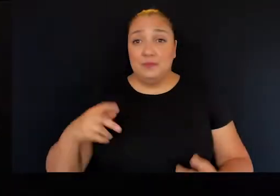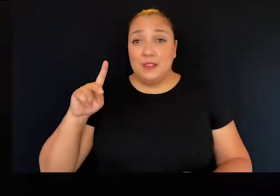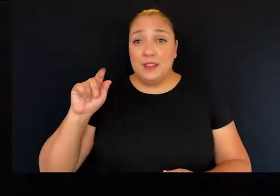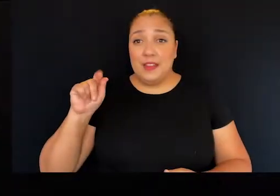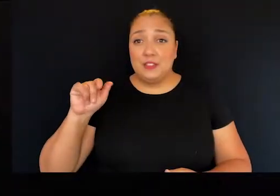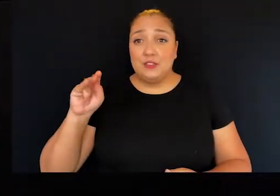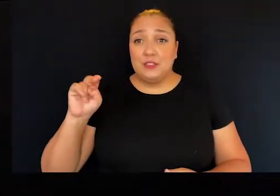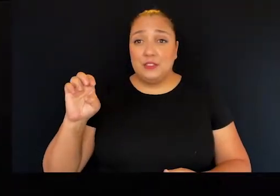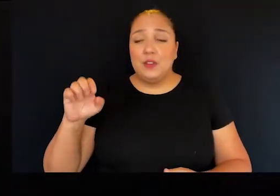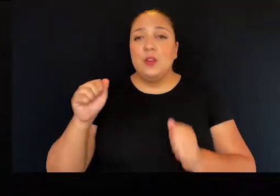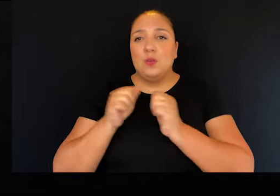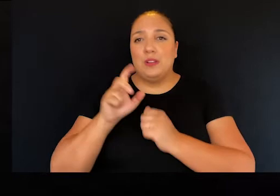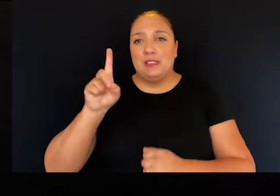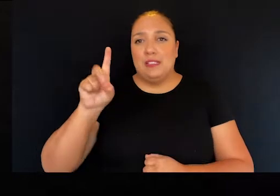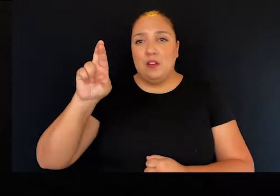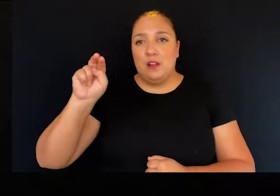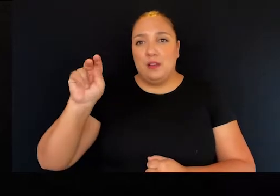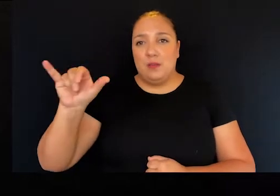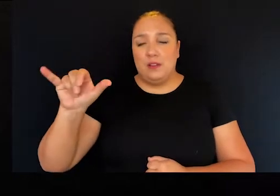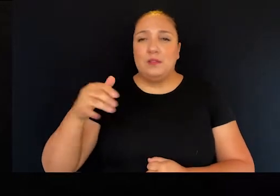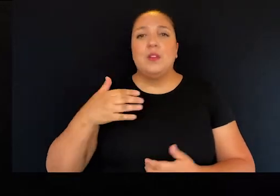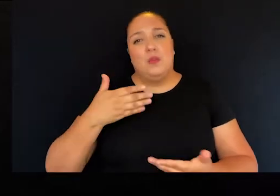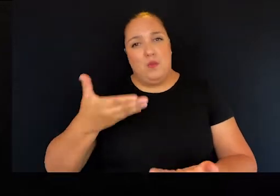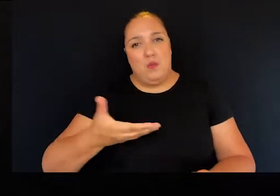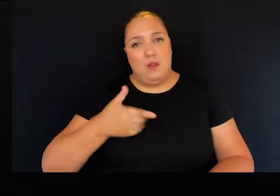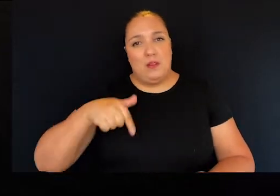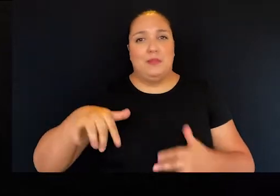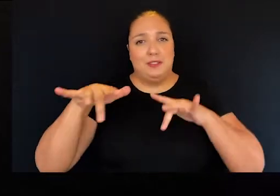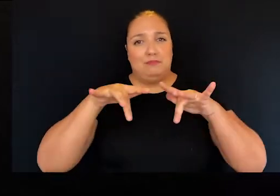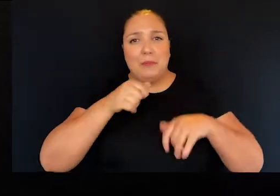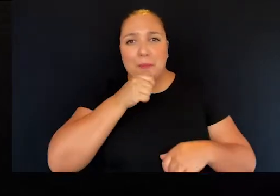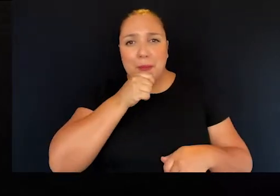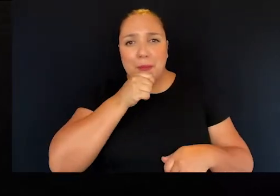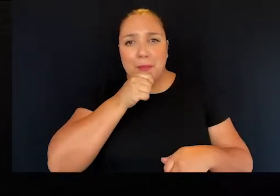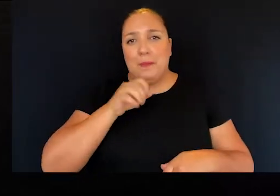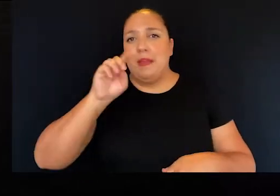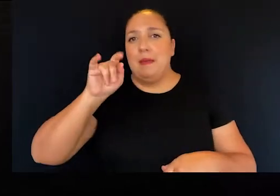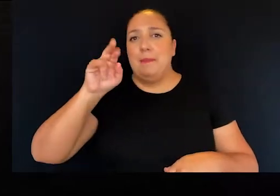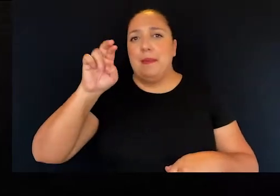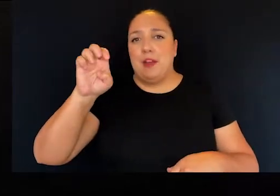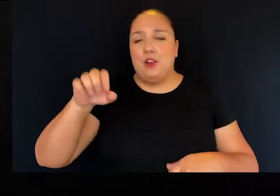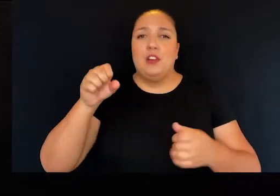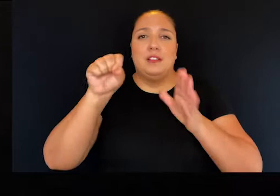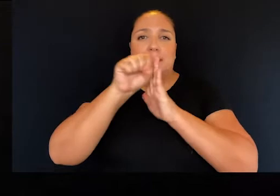This is Katrin with Disability Rights New York. Welcome to our podcast, Empire State of Rights: Closed Captioned.